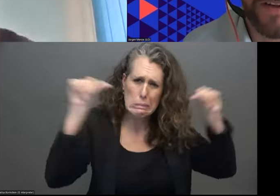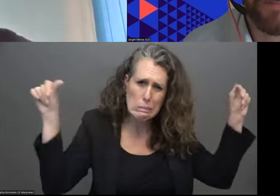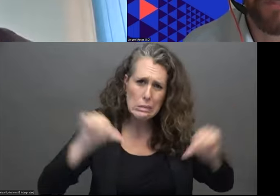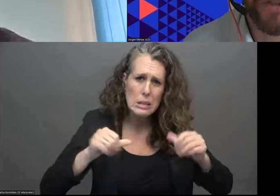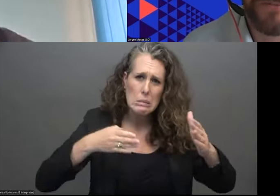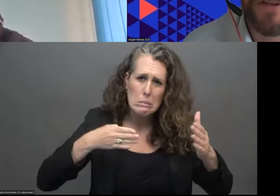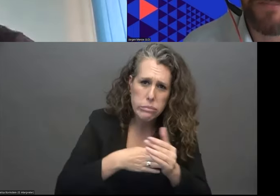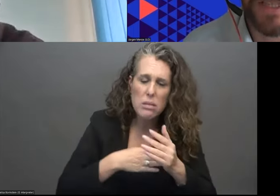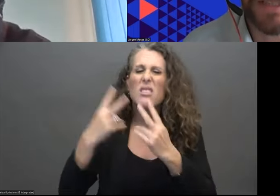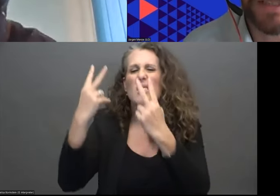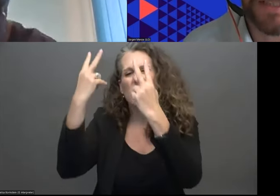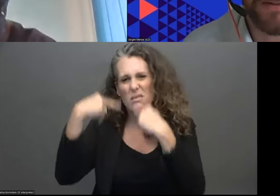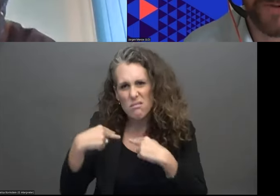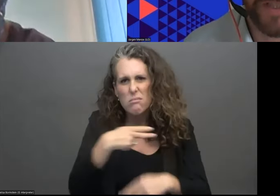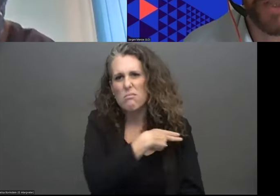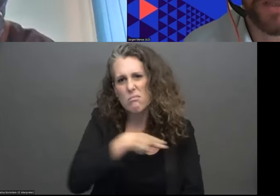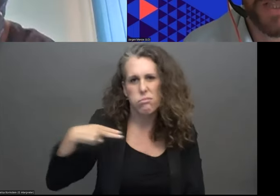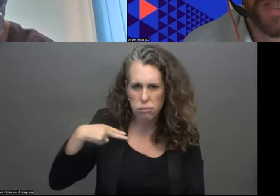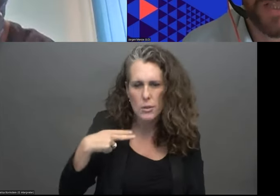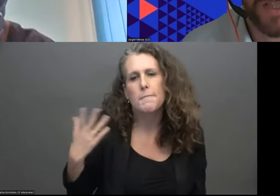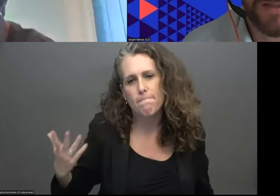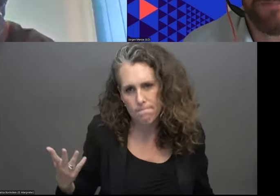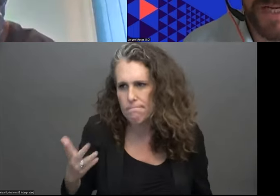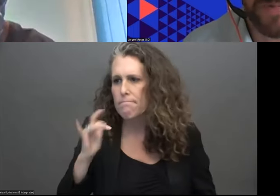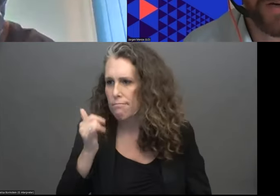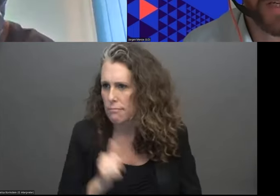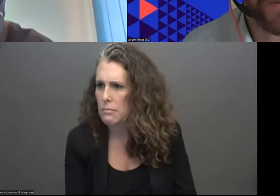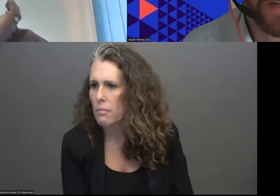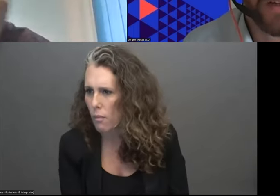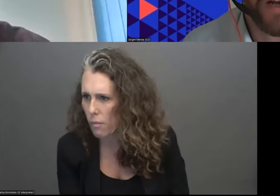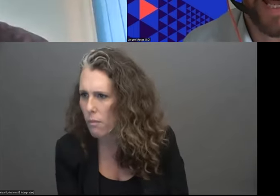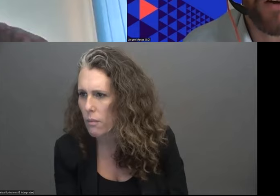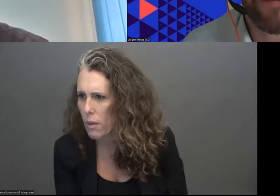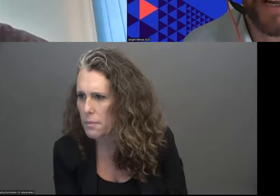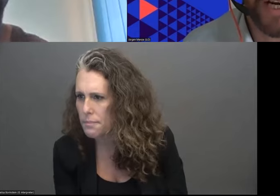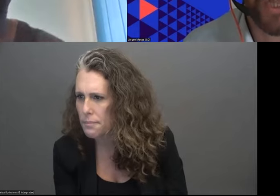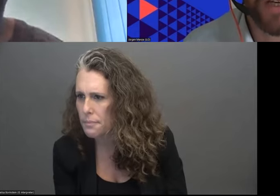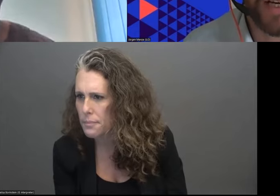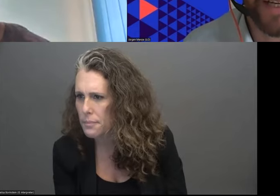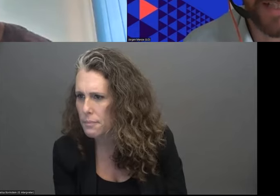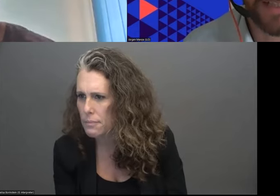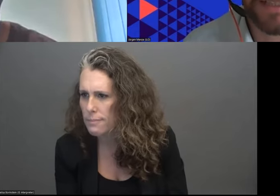faced by persons with disabilities as a potential main barrier, the lack of financial and technical